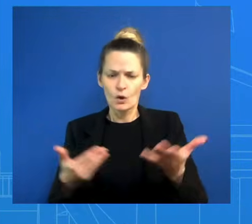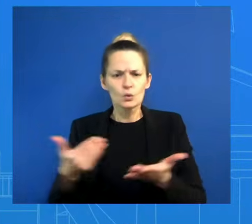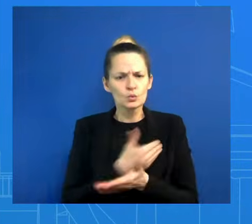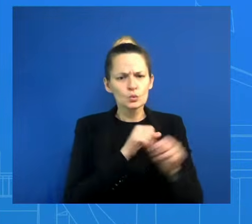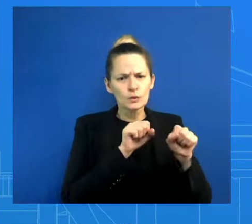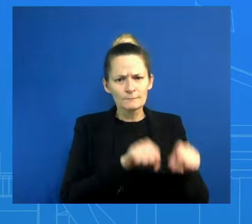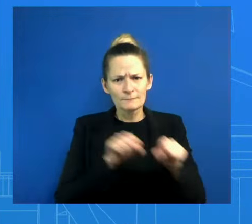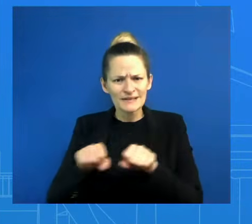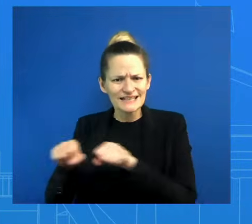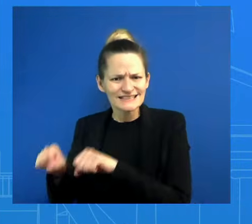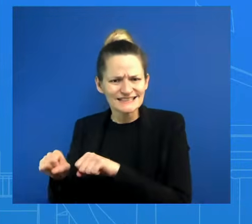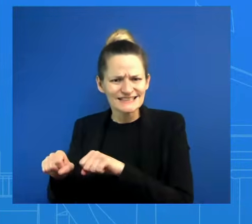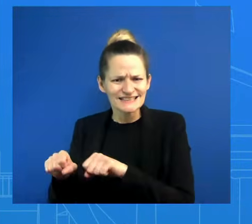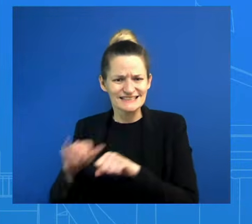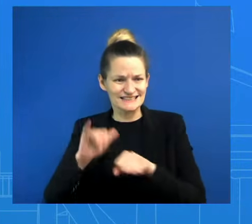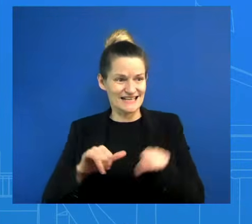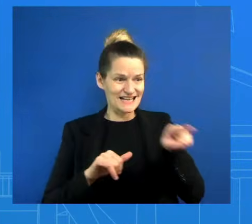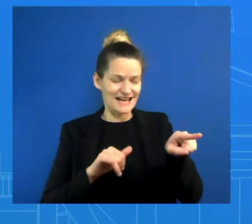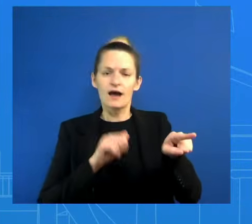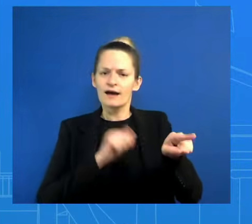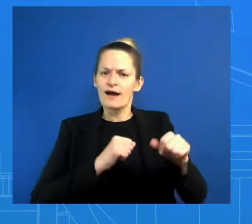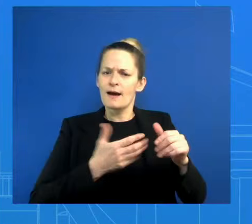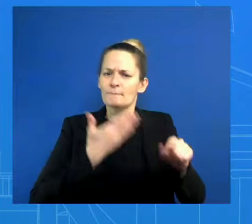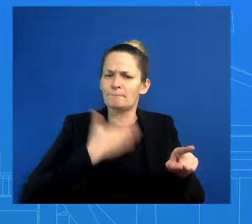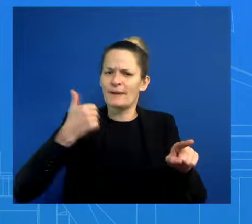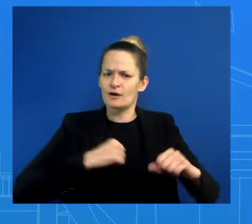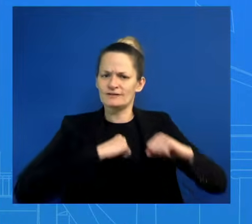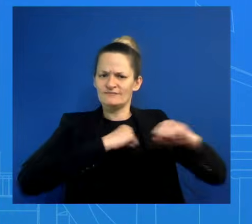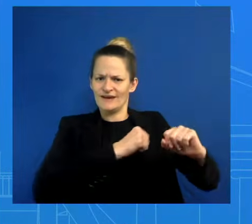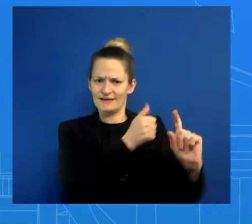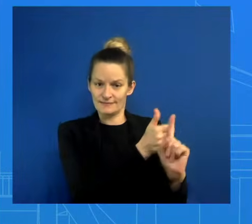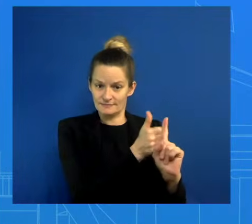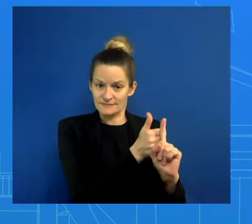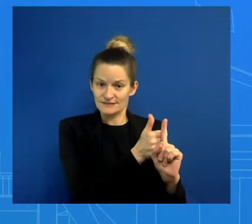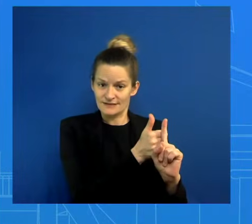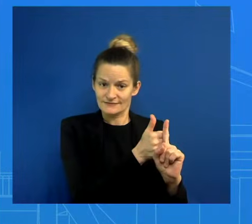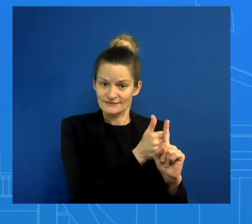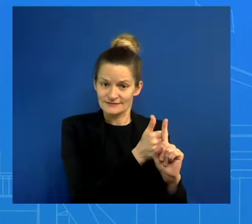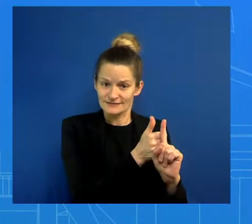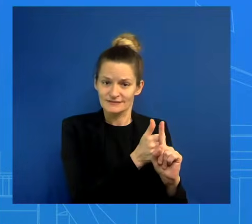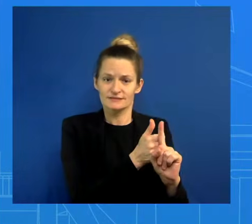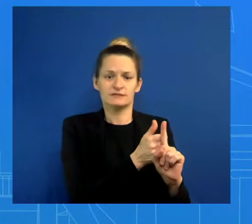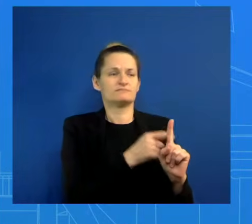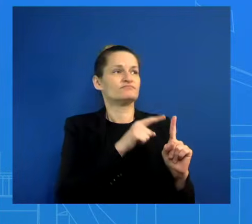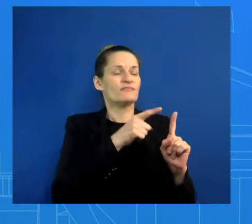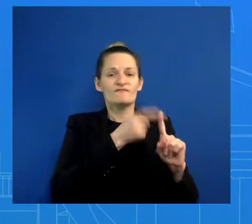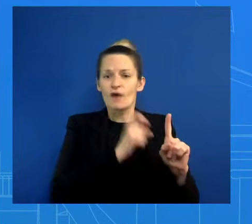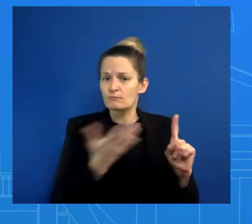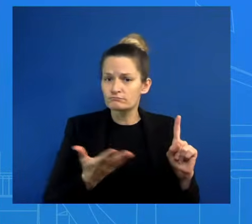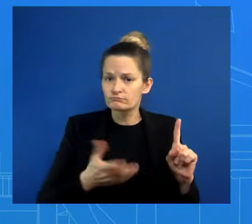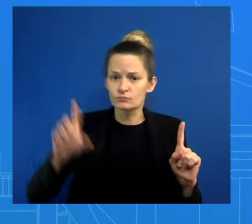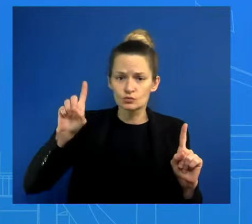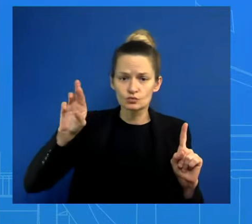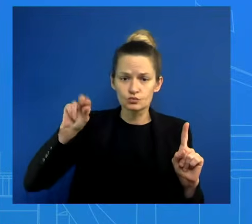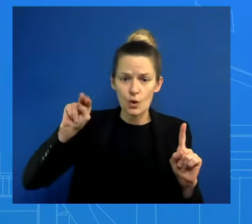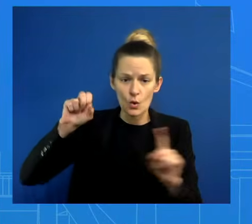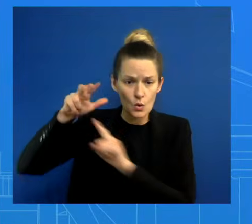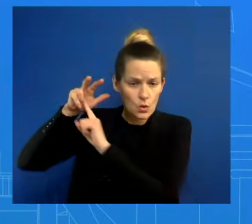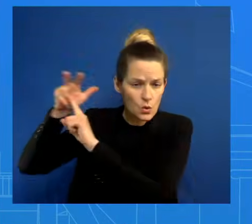the threats Ukraine is facing from Iranian UAVs, which Russia is using to attack Ukraine's critical infras-